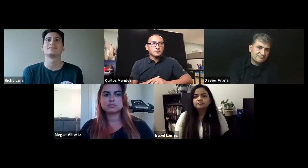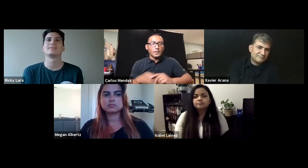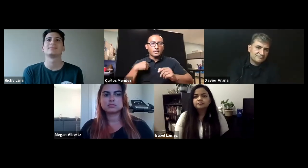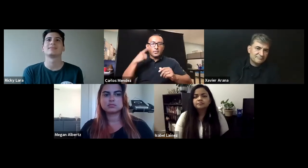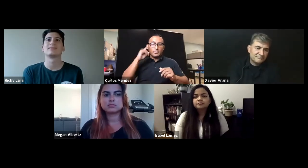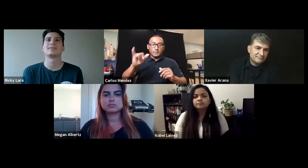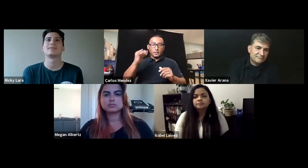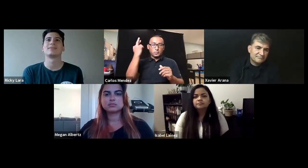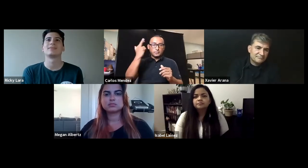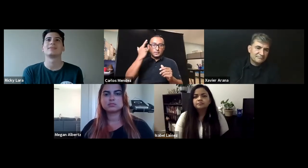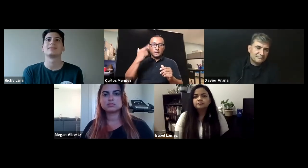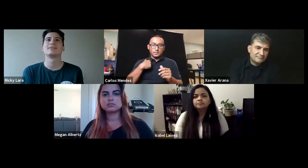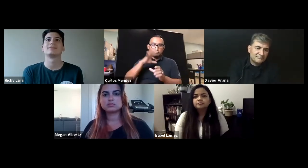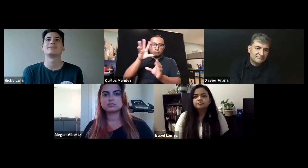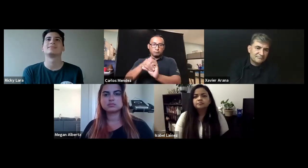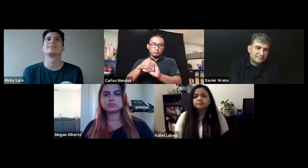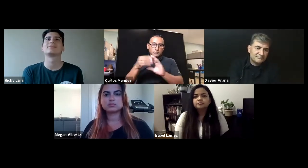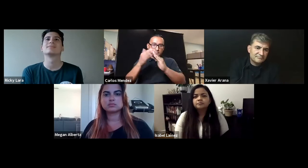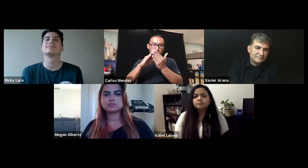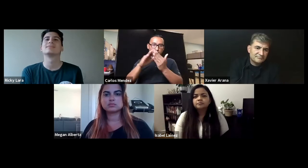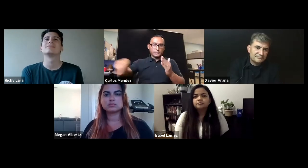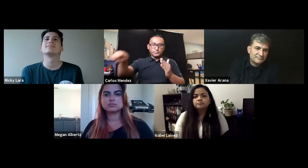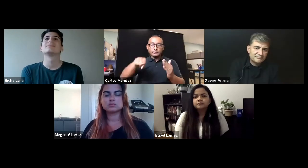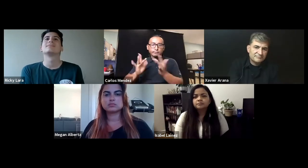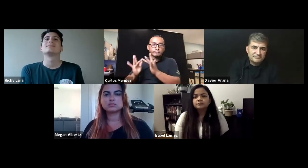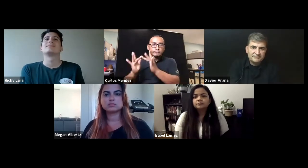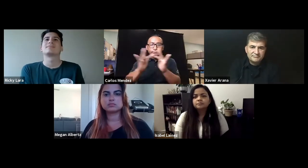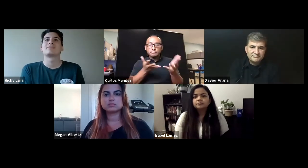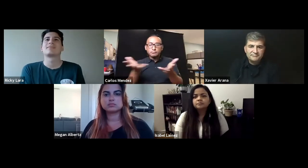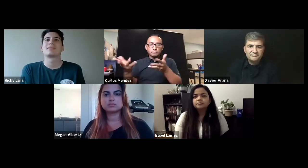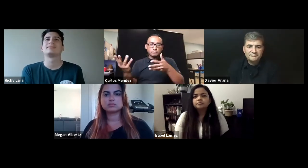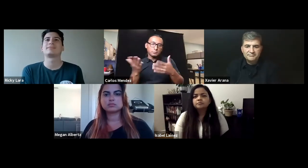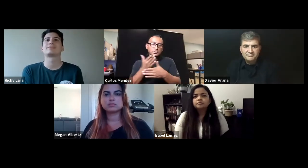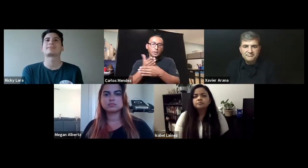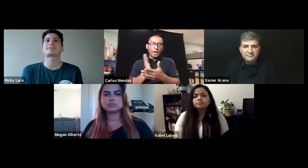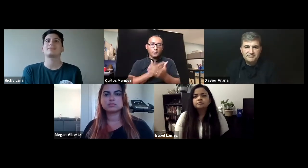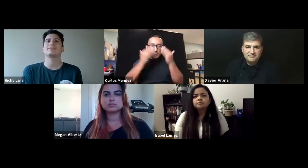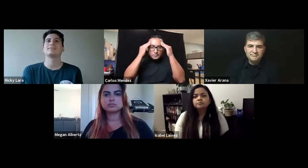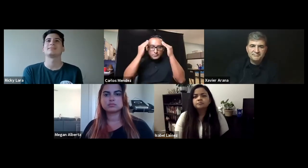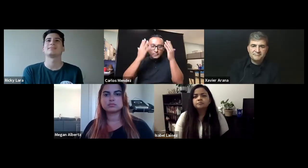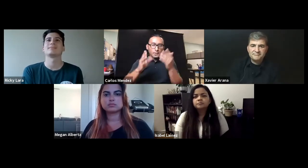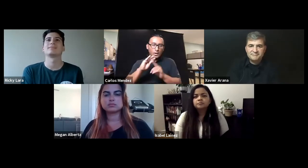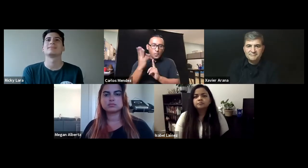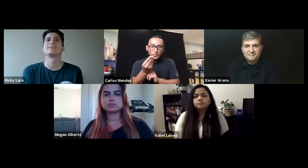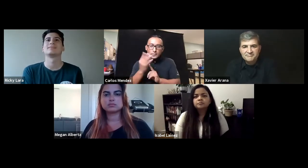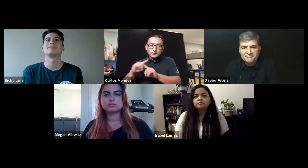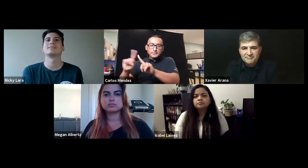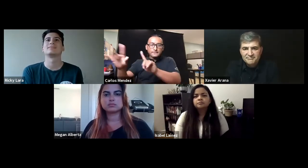and even now, and the reason why I even am here